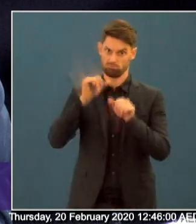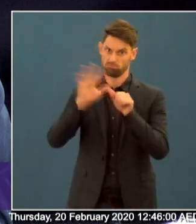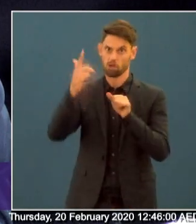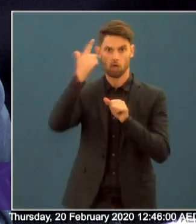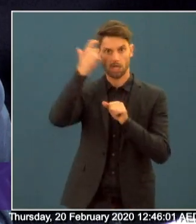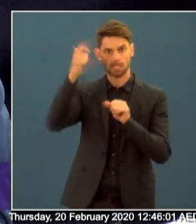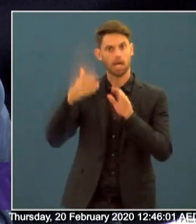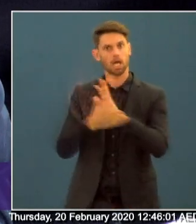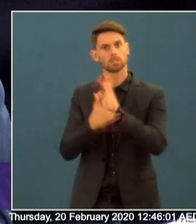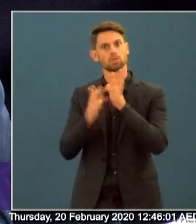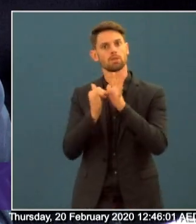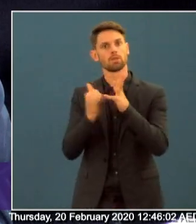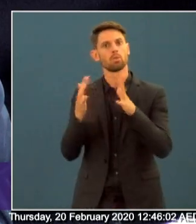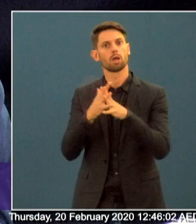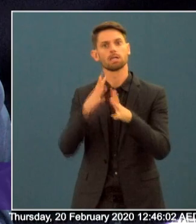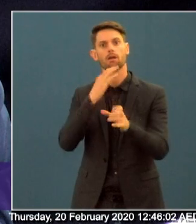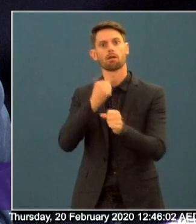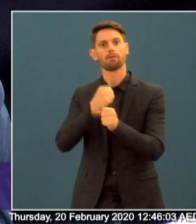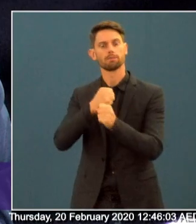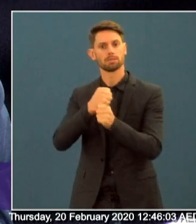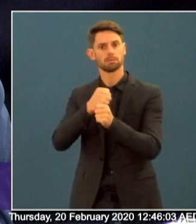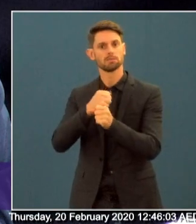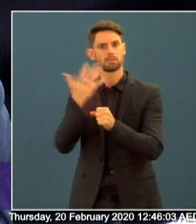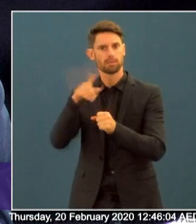part of Family and Community Services of the New South Wales Government.